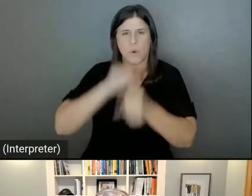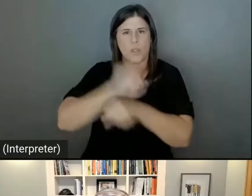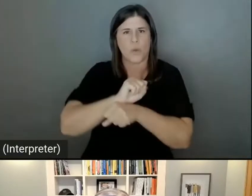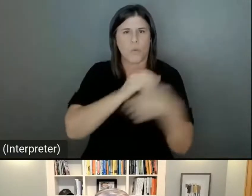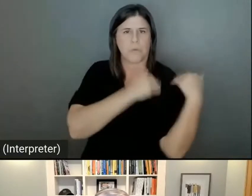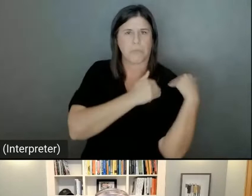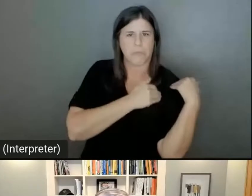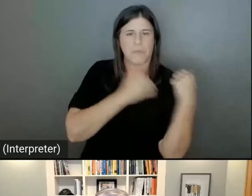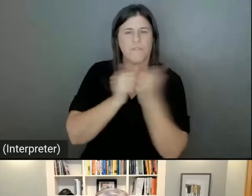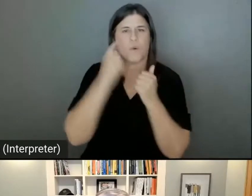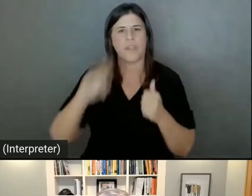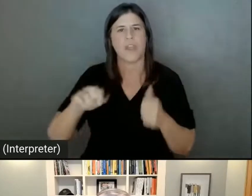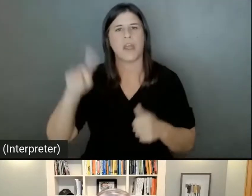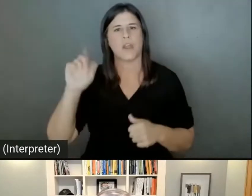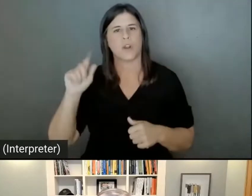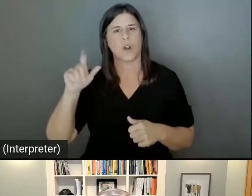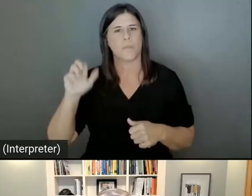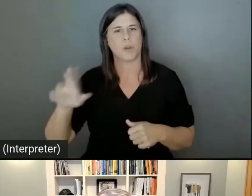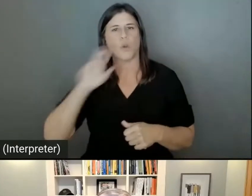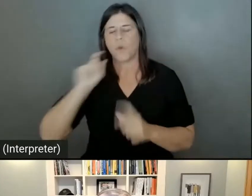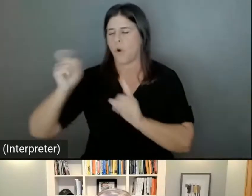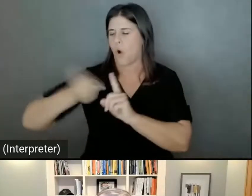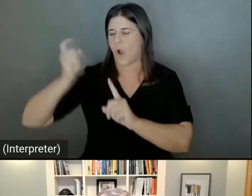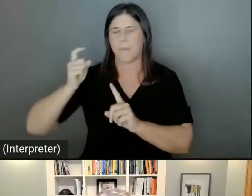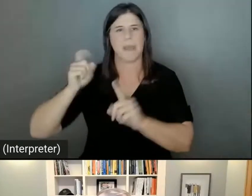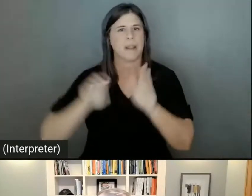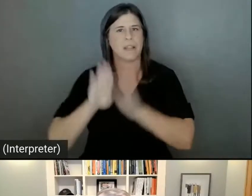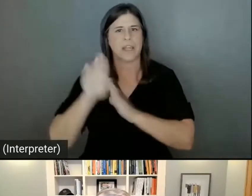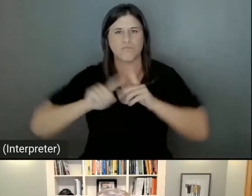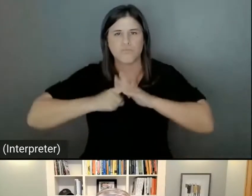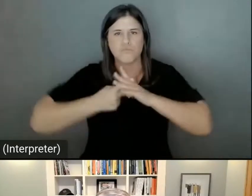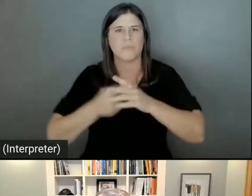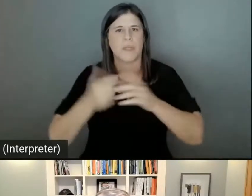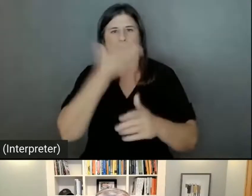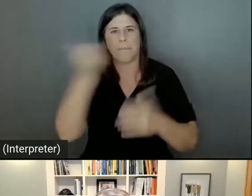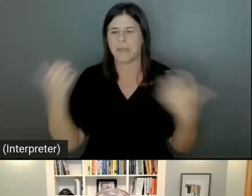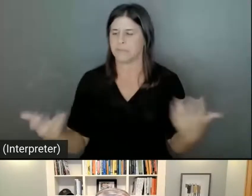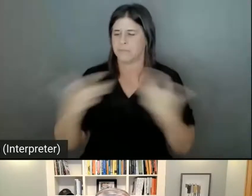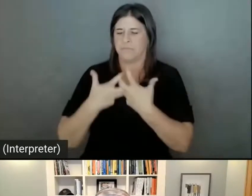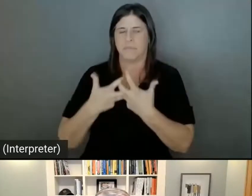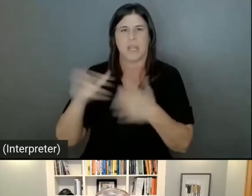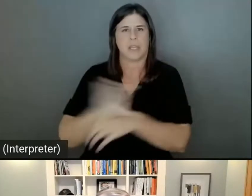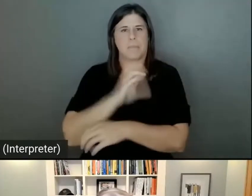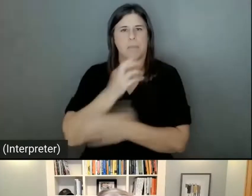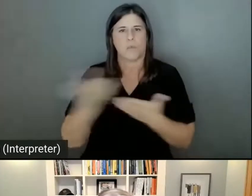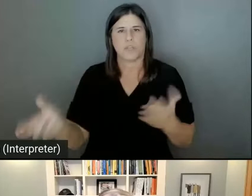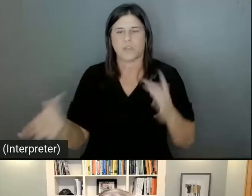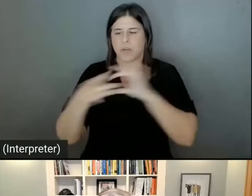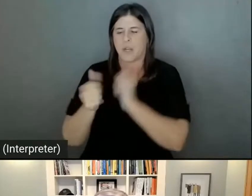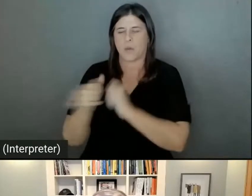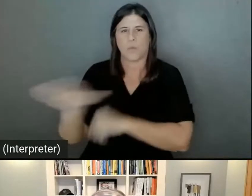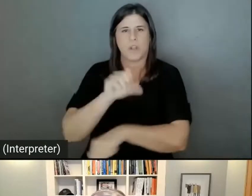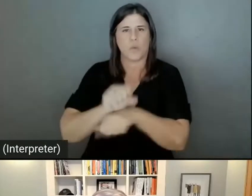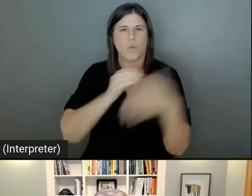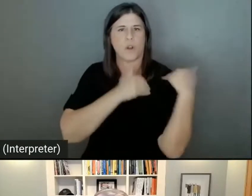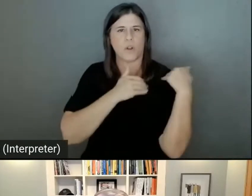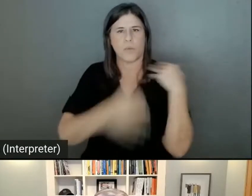Karpenter will automatically launch the best suit of compute resources to your workloads. So automatically adding and removing